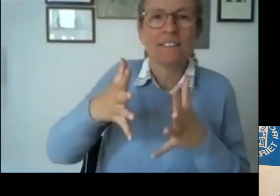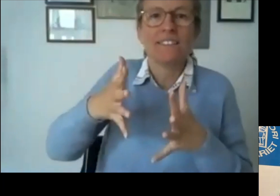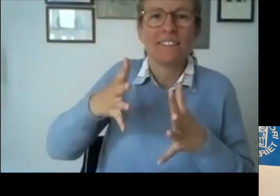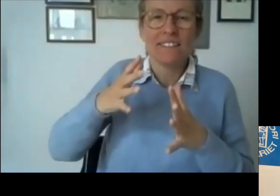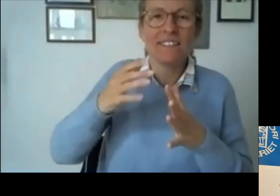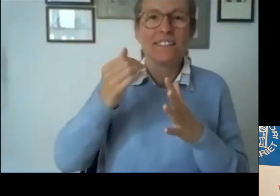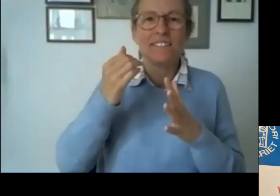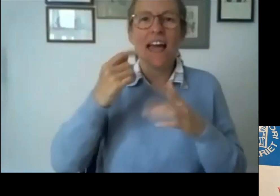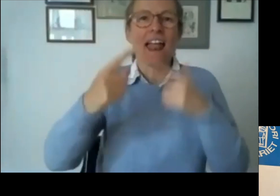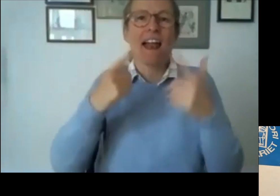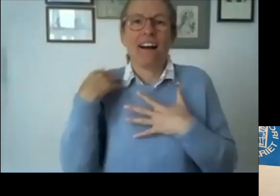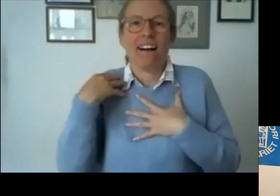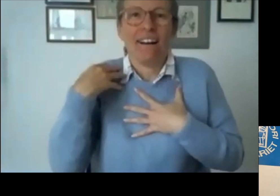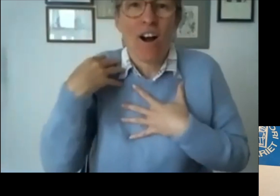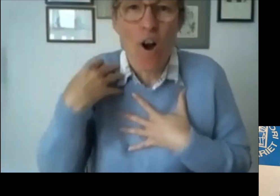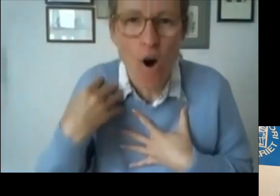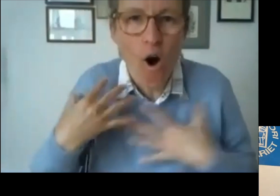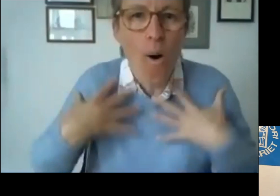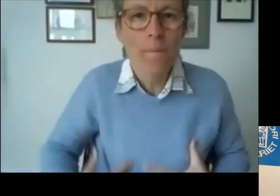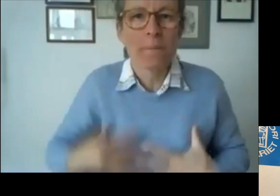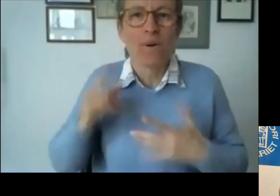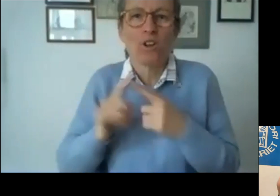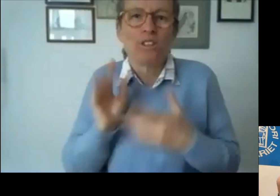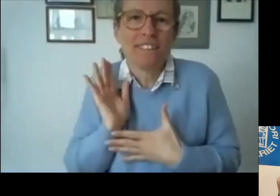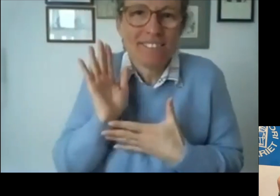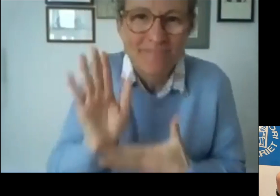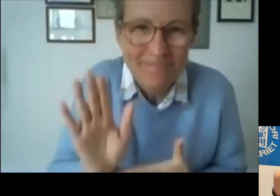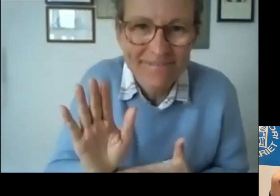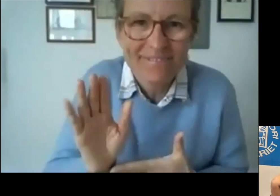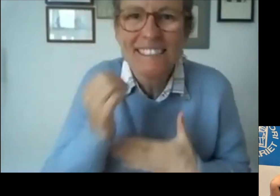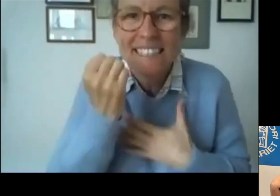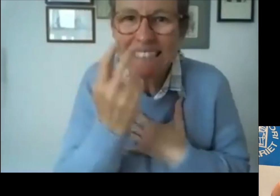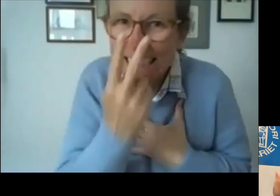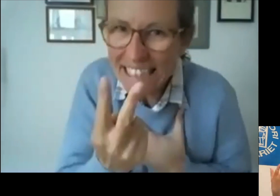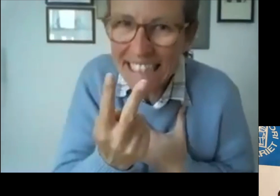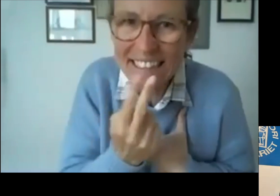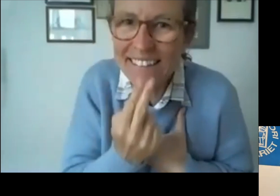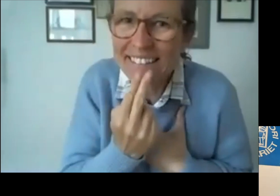more slowly as well and also lean in more towards the screen